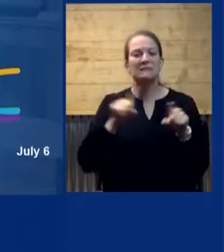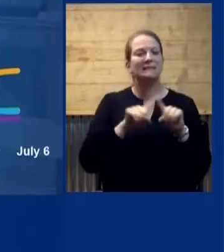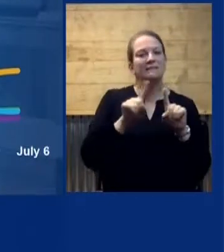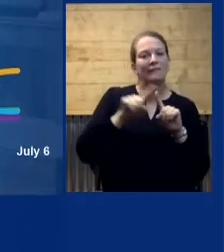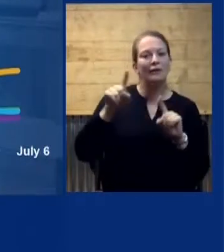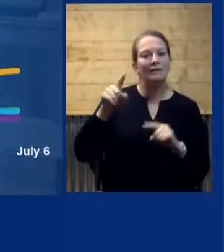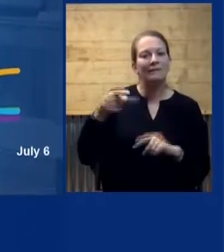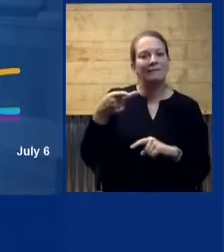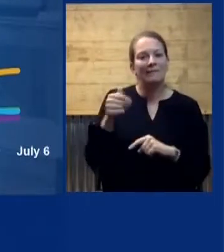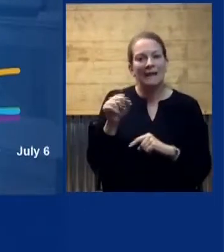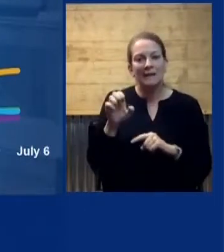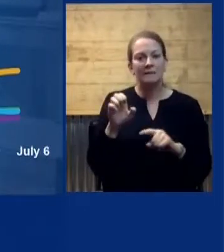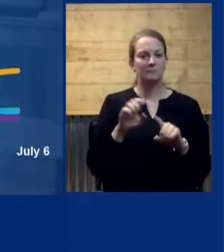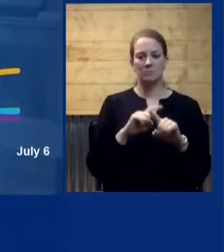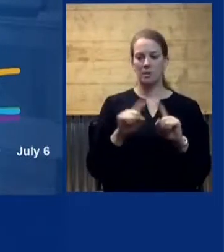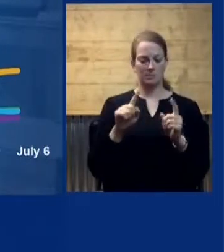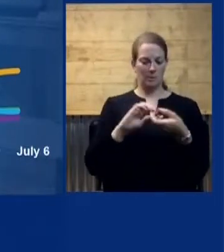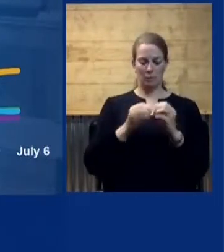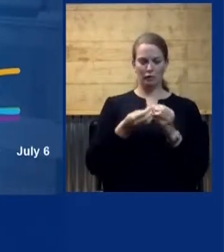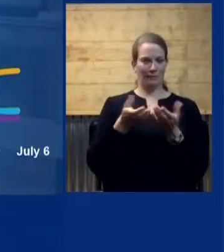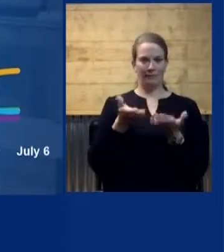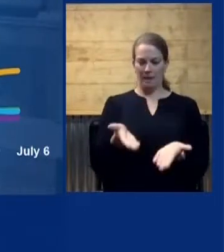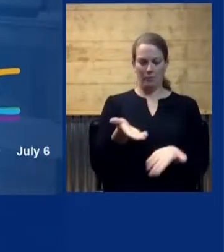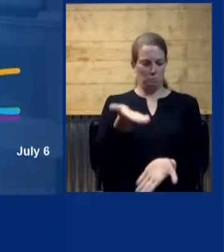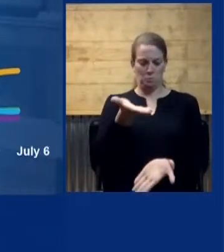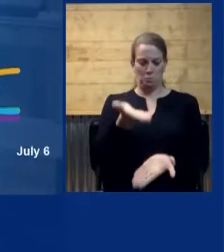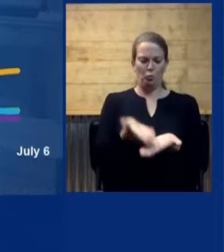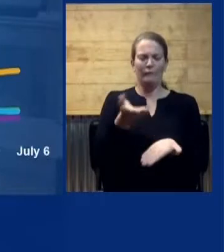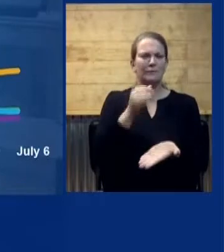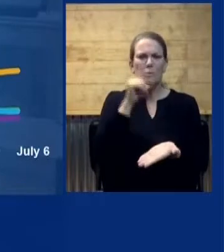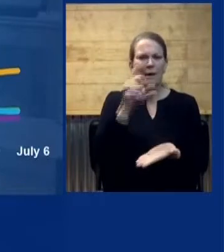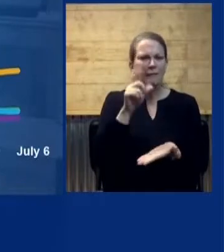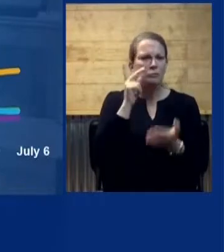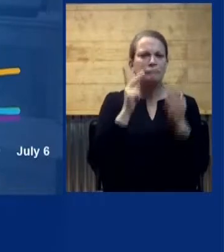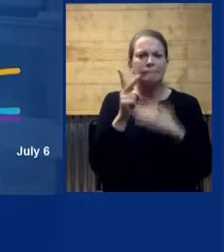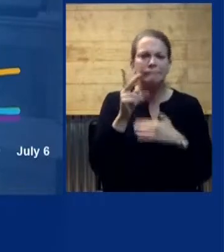WE'RE NOW IN REOPENING, DIFFERENT REGIONS AND DIFFERENT